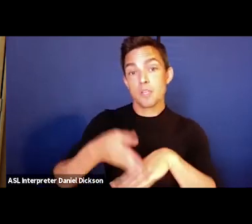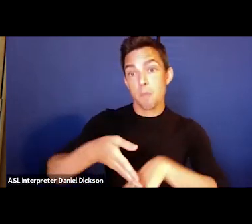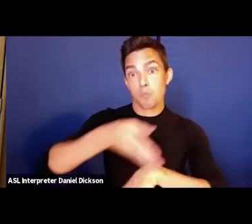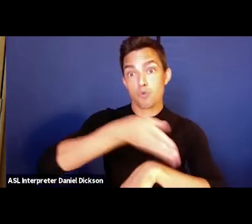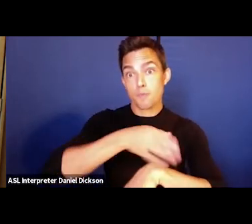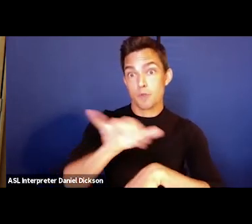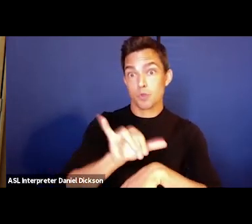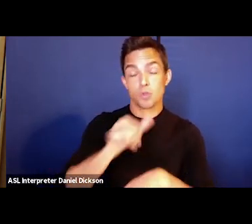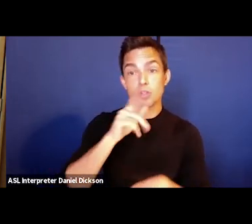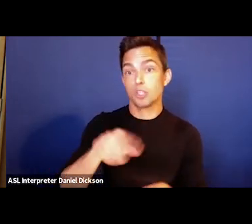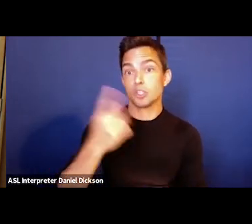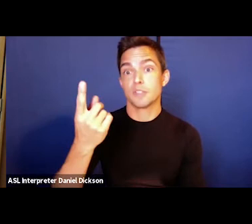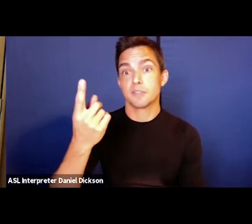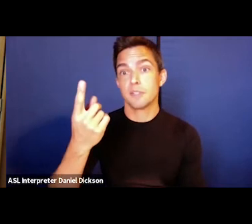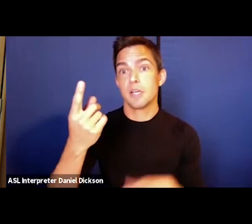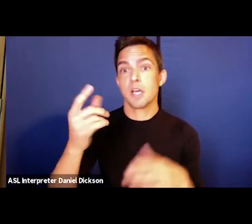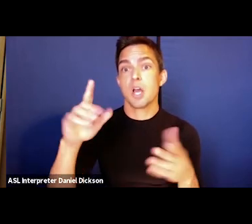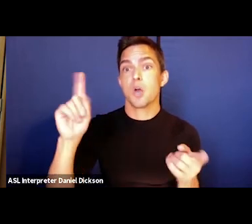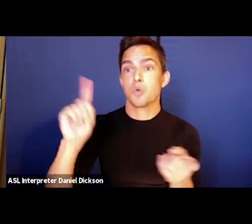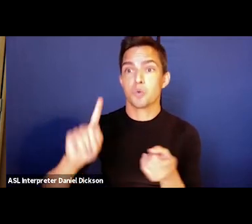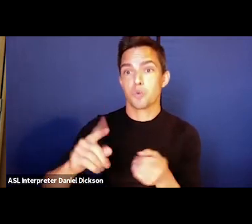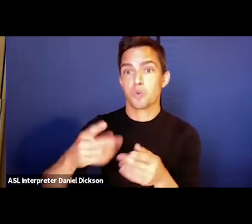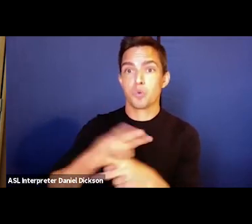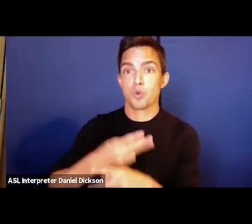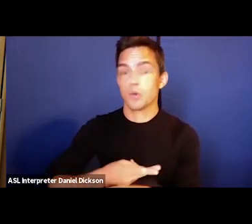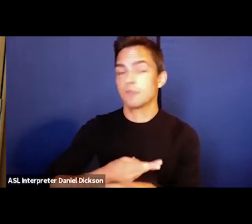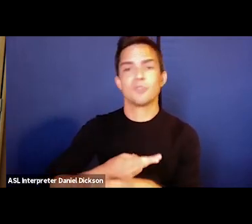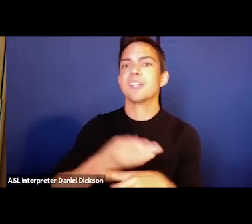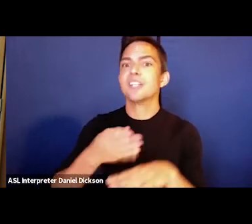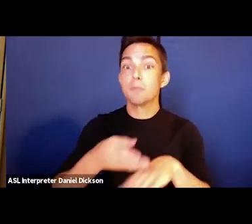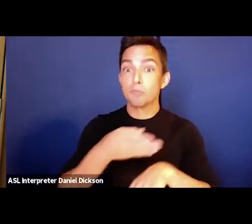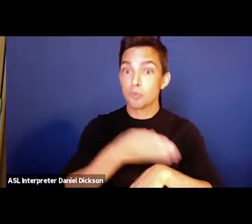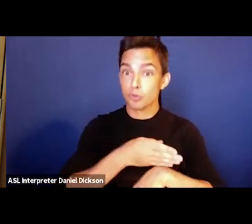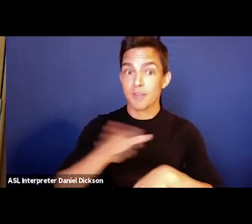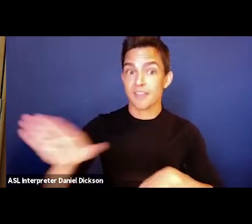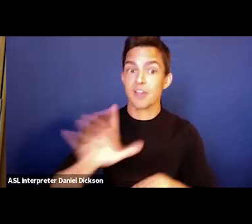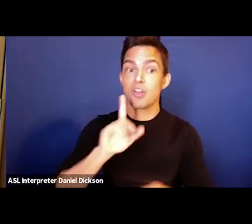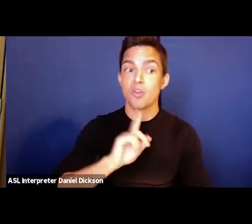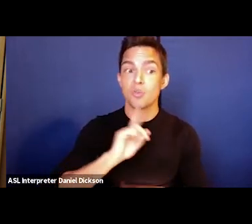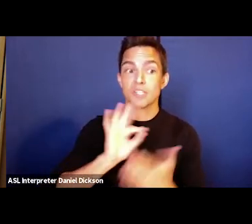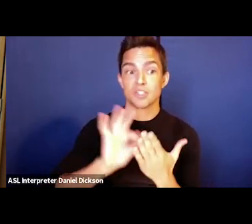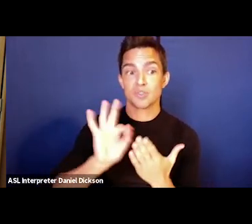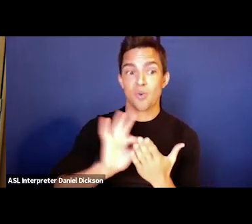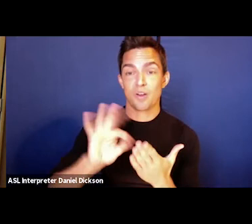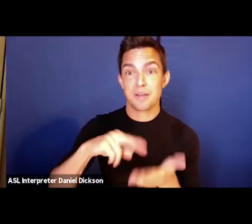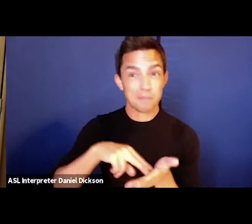not a degradation an improvement in their loneliness scores meaning that they felt